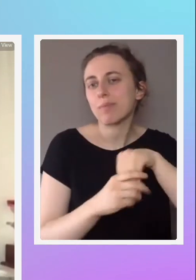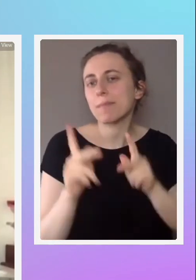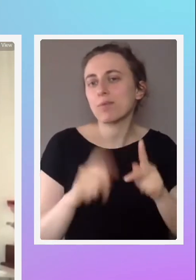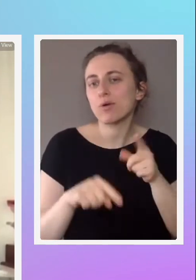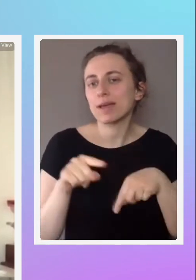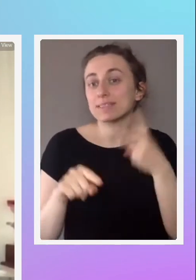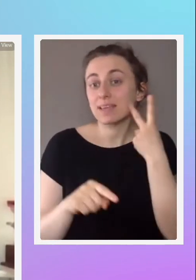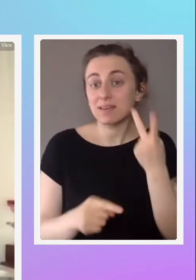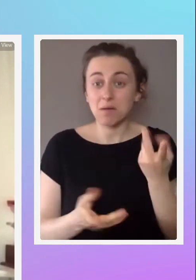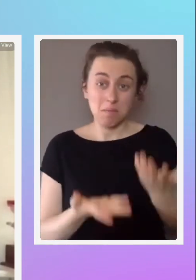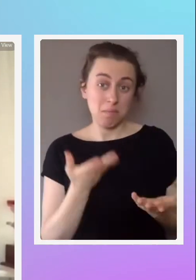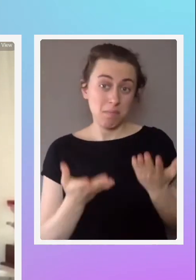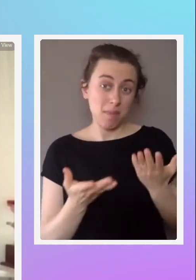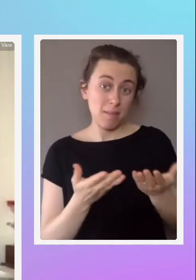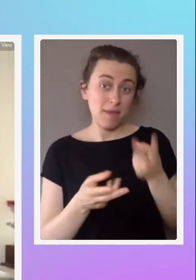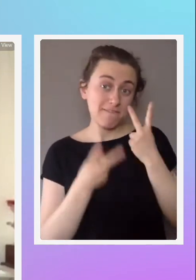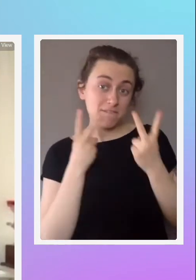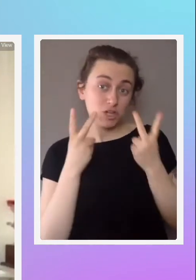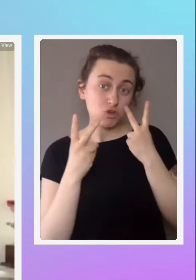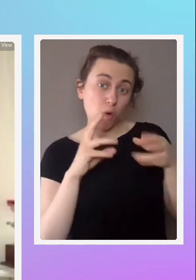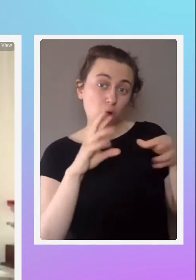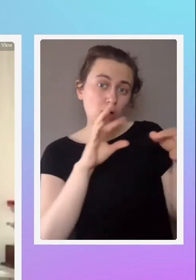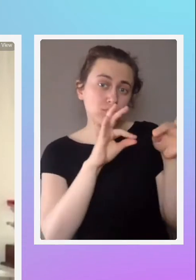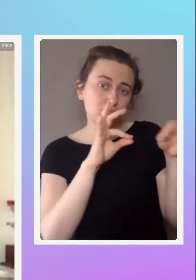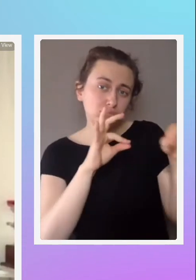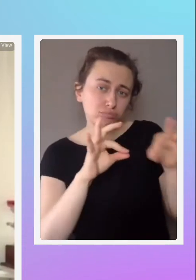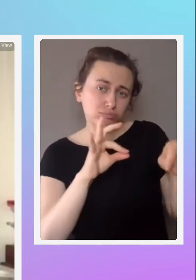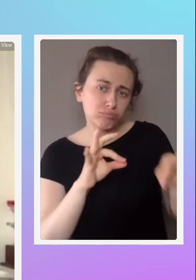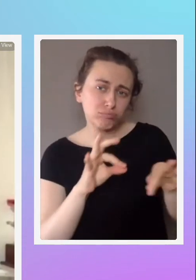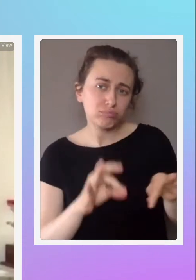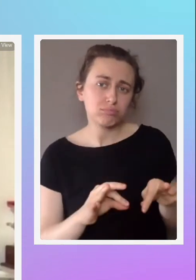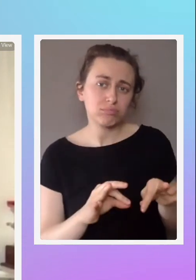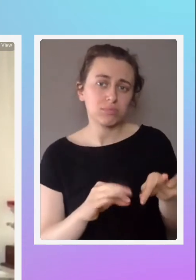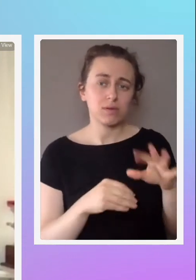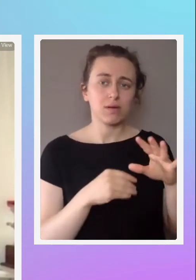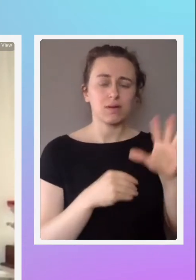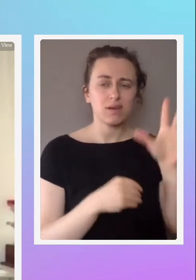about the web page which you could enable or disable at will